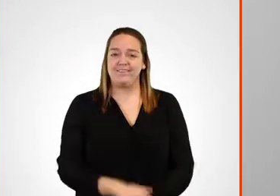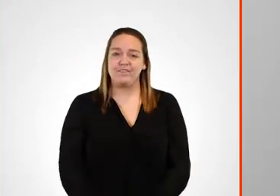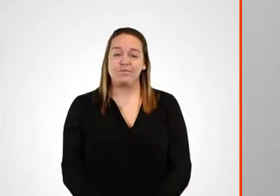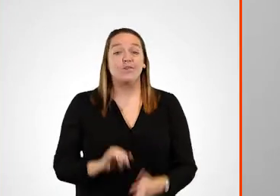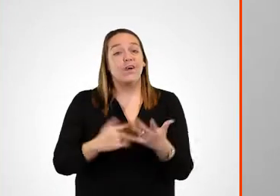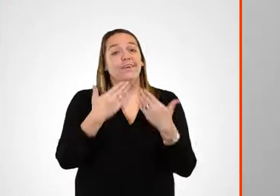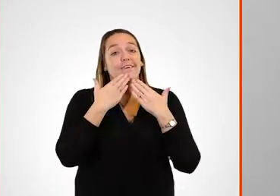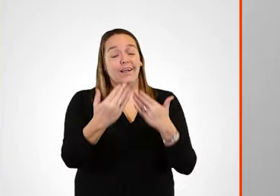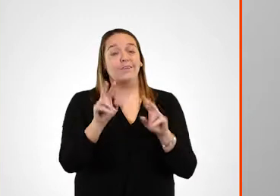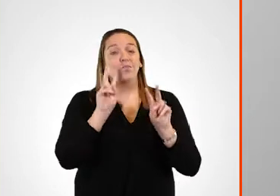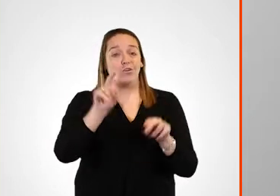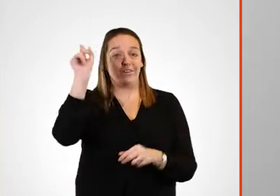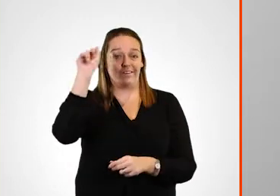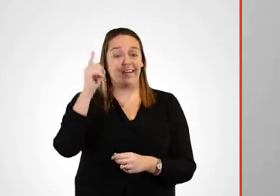So thanks for tuning in and we'll see you shortly.